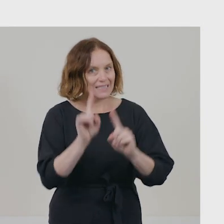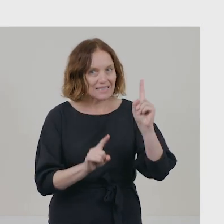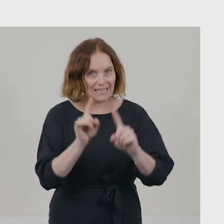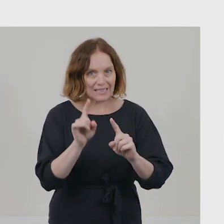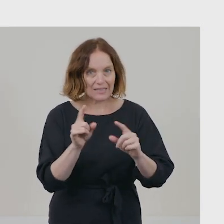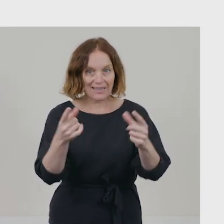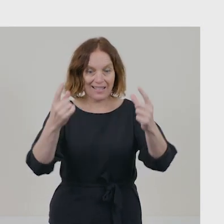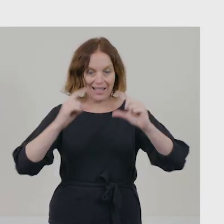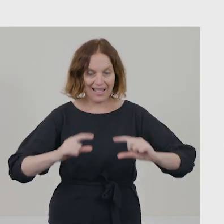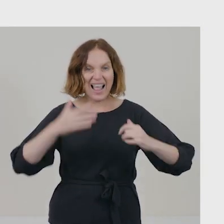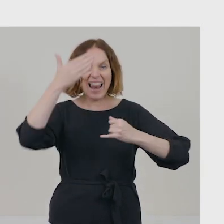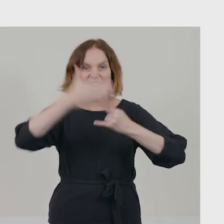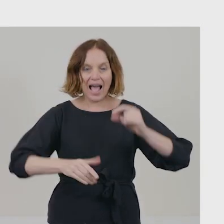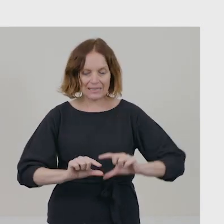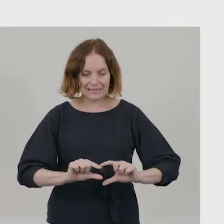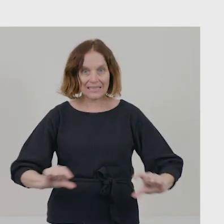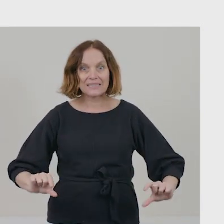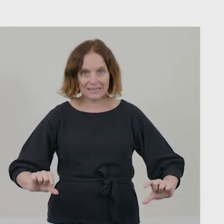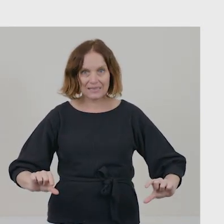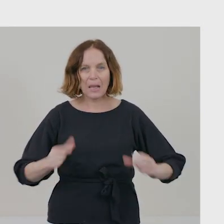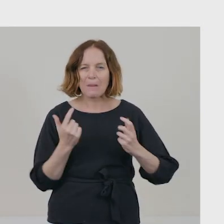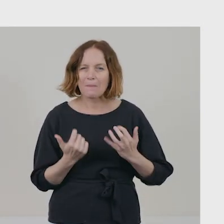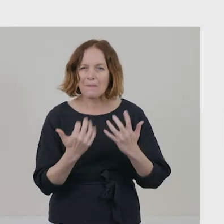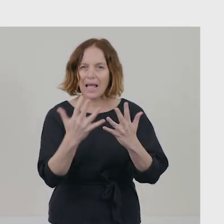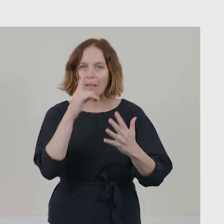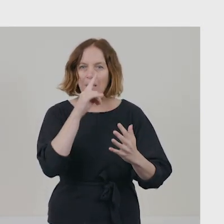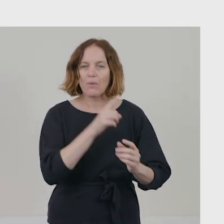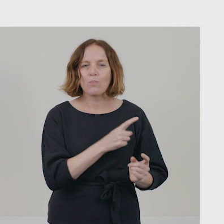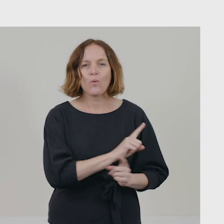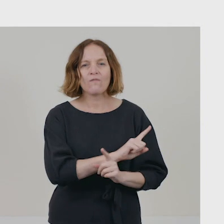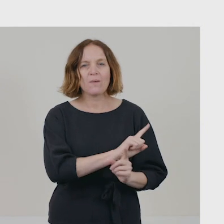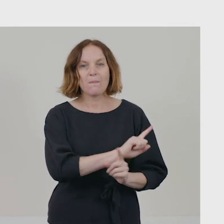If I then look at my last sentence, it says many people moved back to the cities,